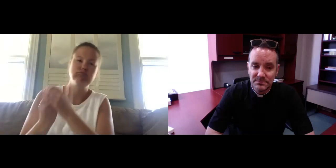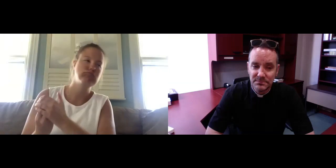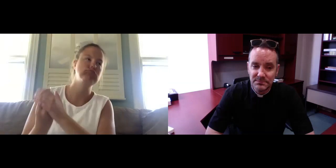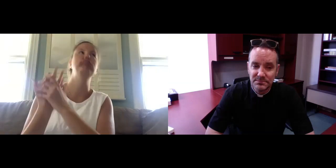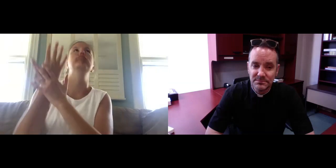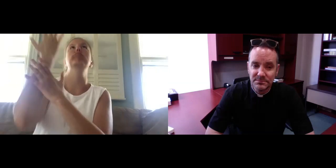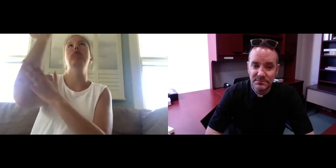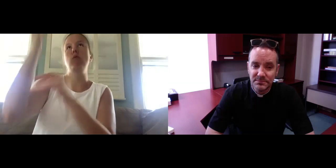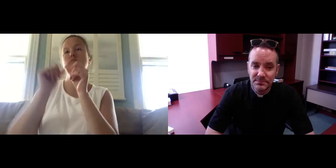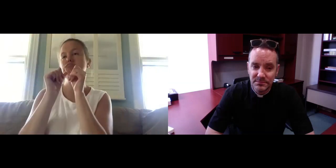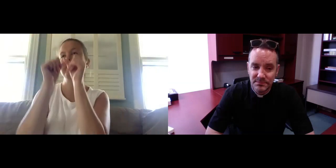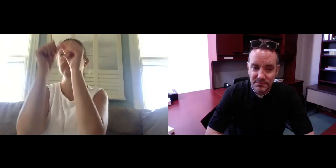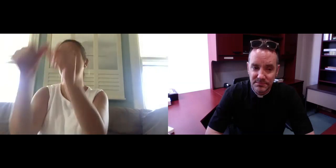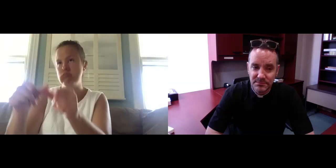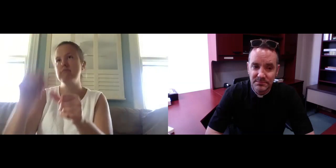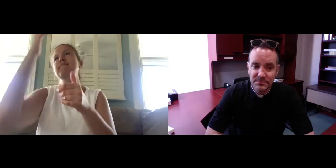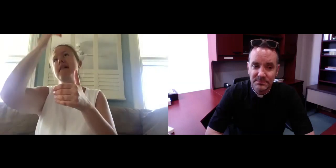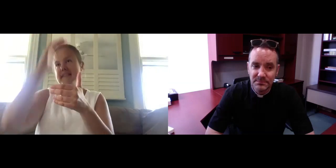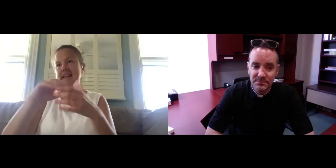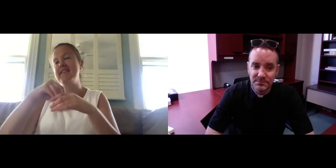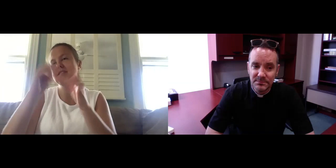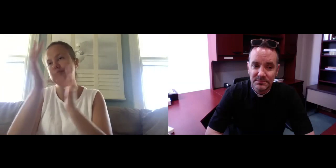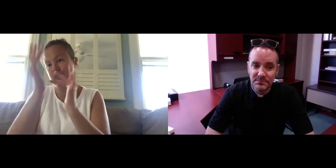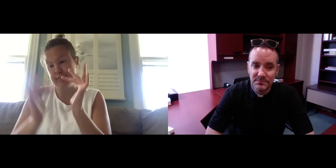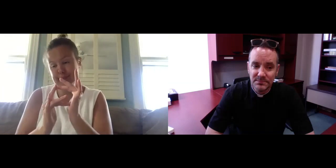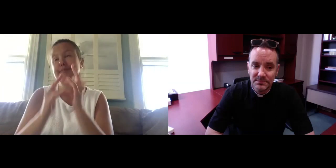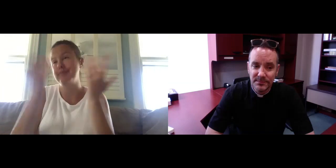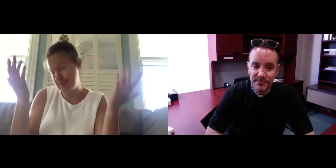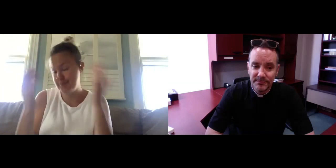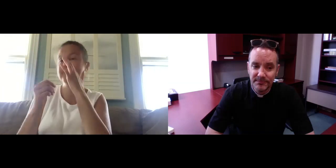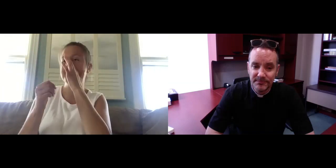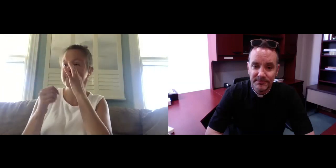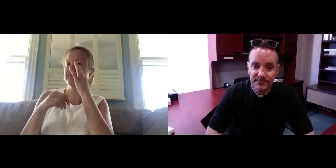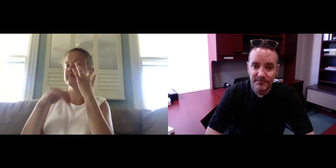things that we can still do to help our faith grow, even if we can't go out at